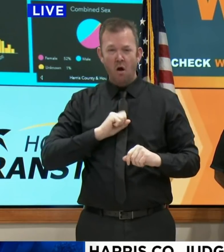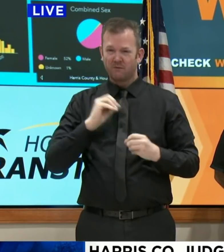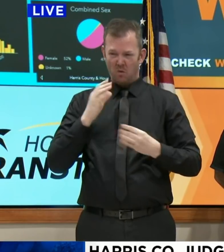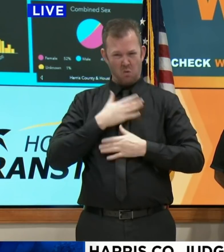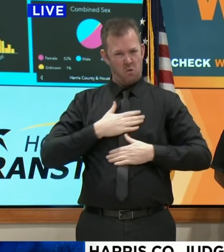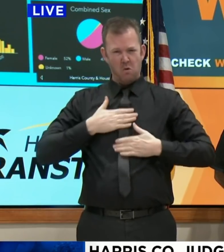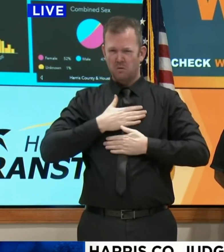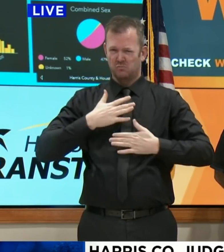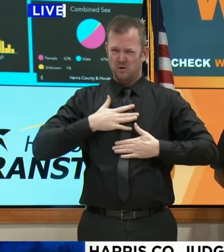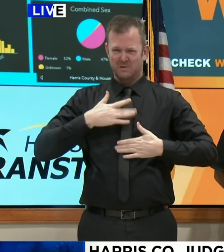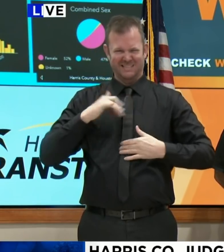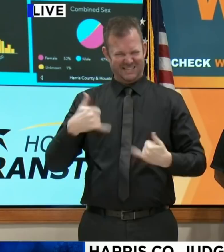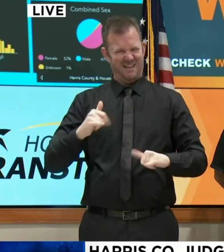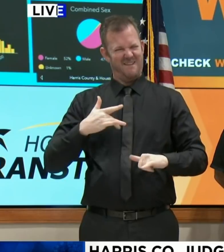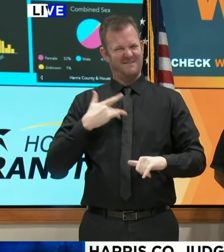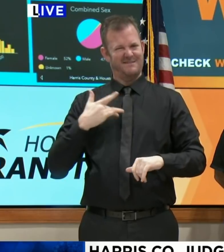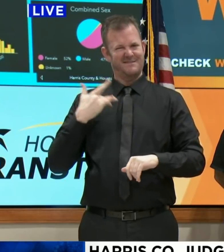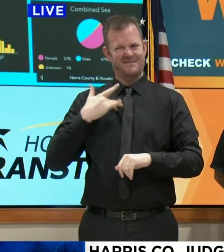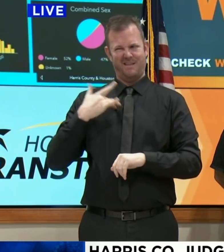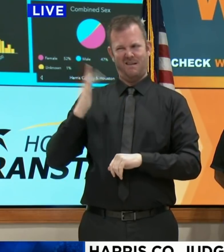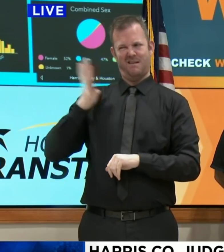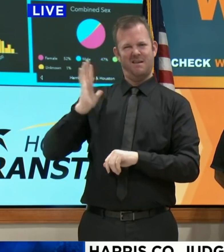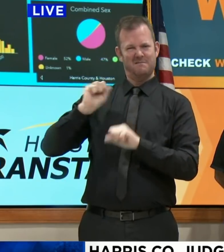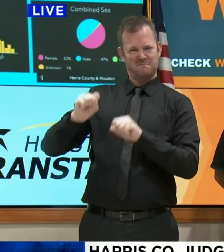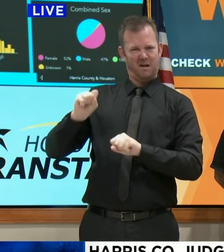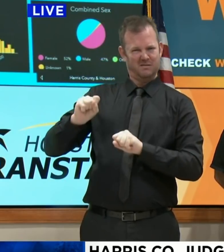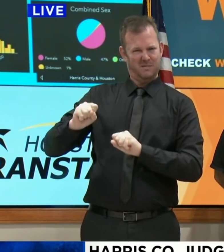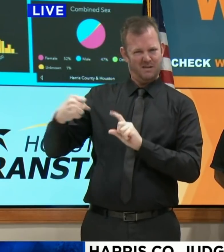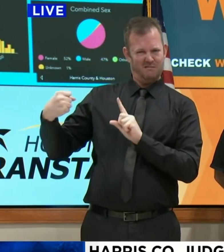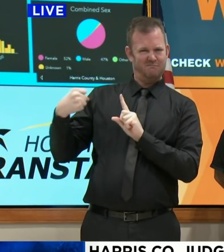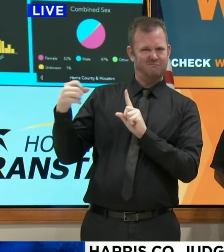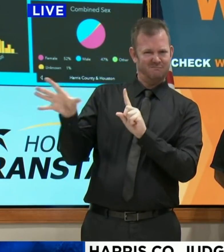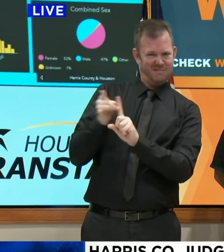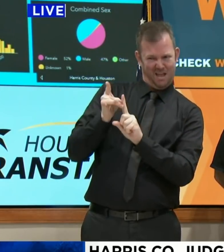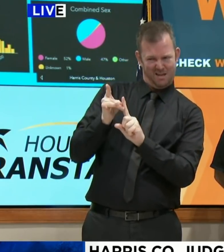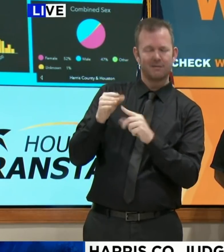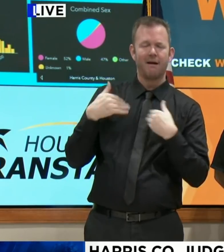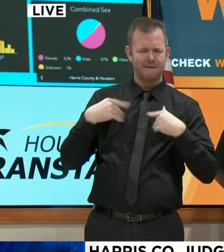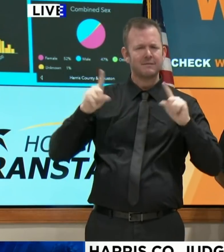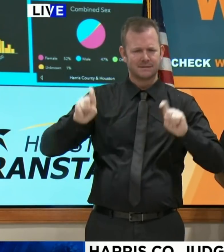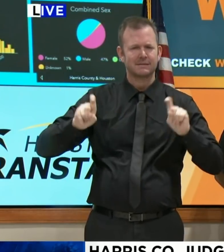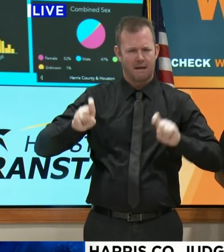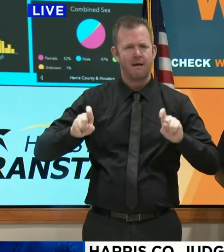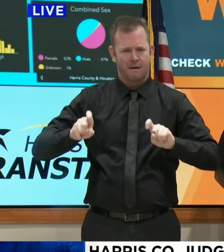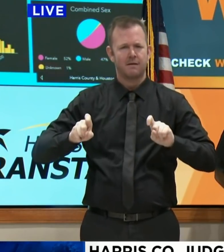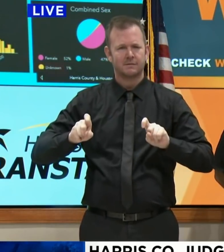Harris County so I want to remind folks if you are remind folks if you are asymptomatic but you feel asymptomatic but you feel you’ve come into contact with you’ve come into contact with somebody who has the virus if